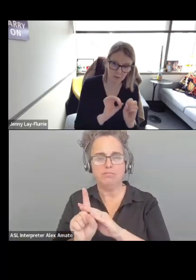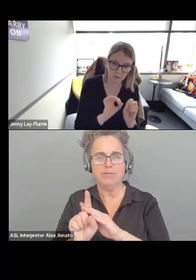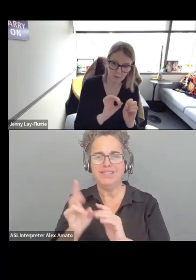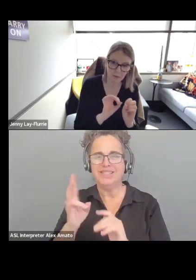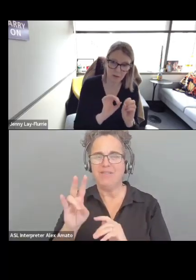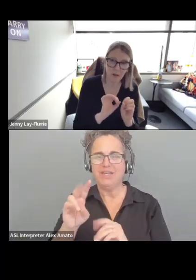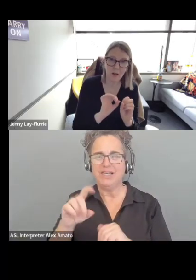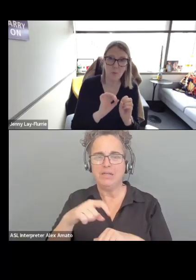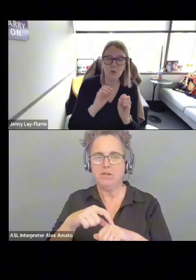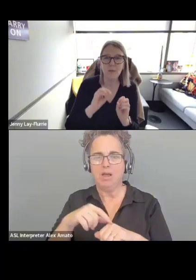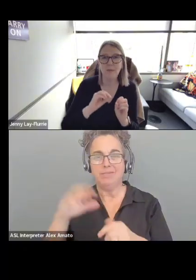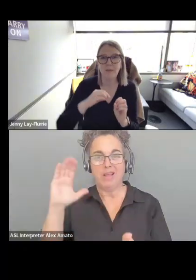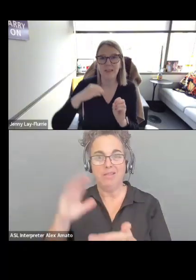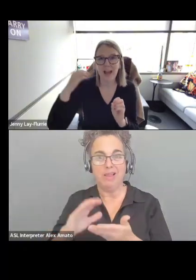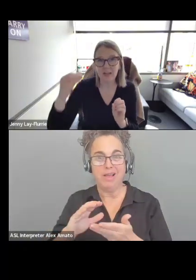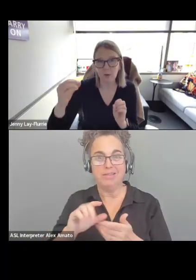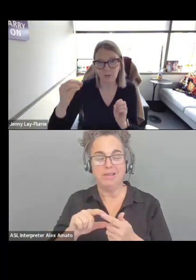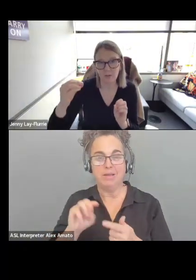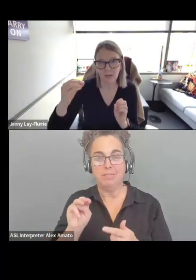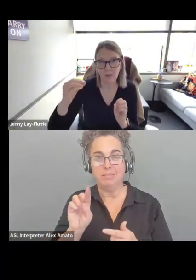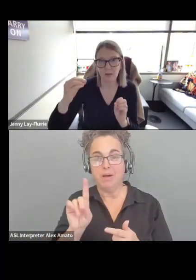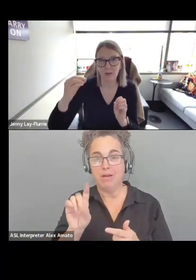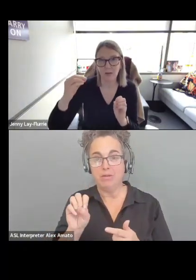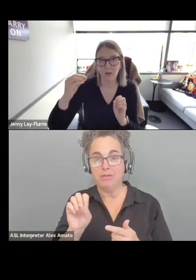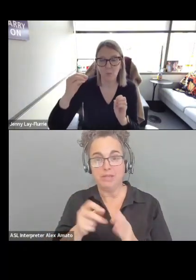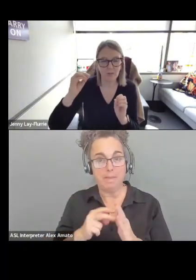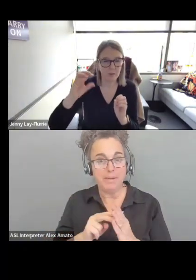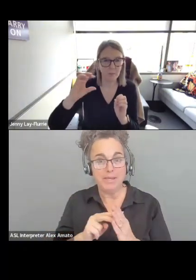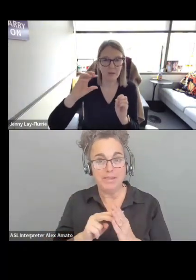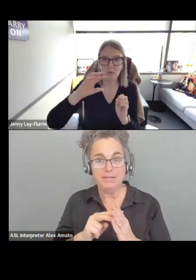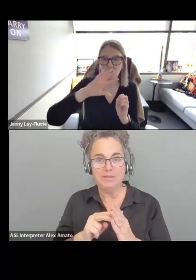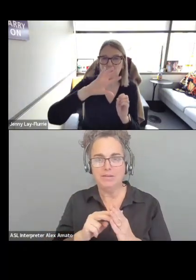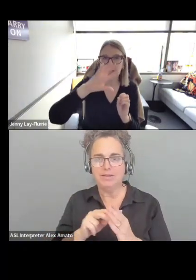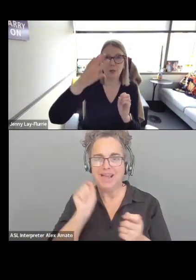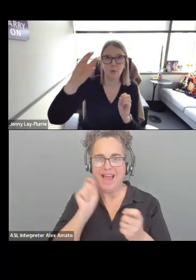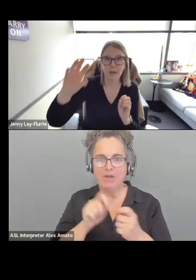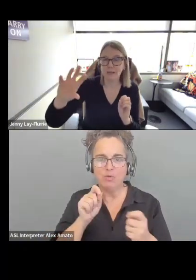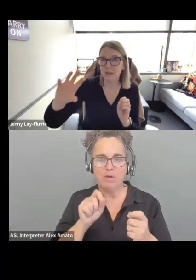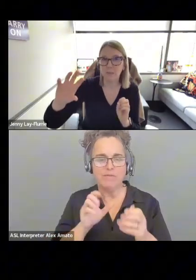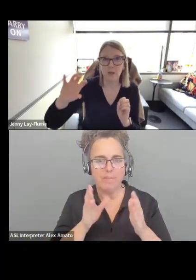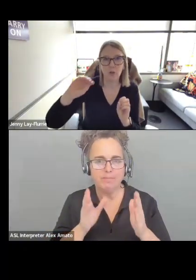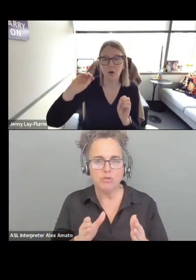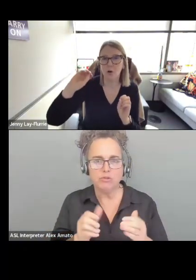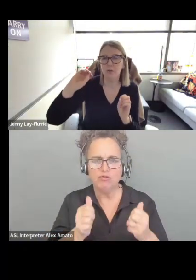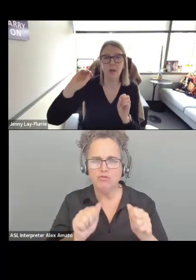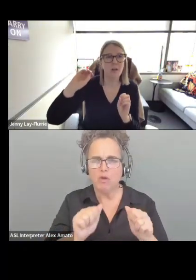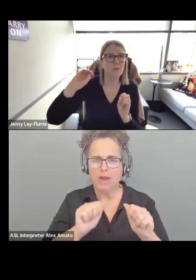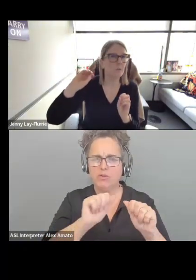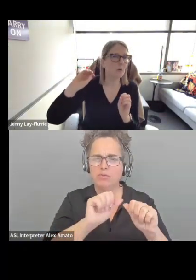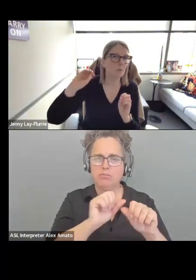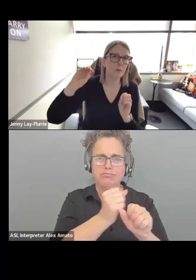models, which meant that the accuracy when somebody was trying to create an image of someone